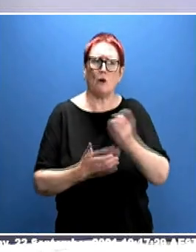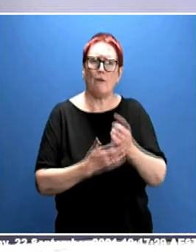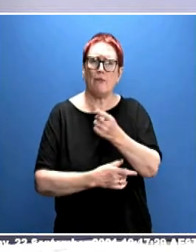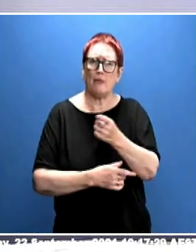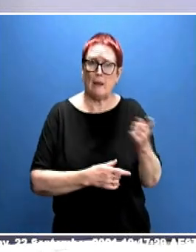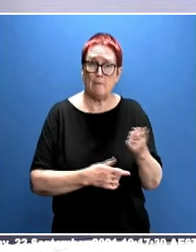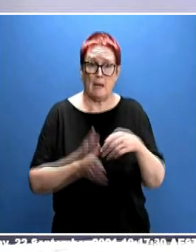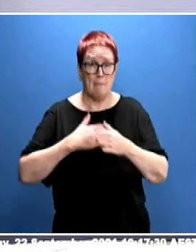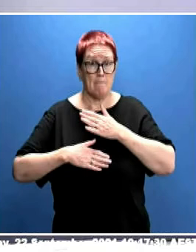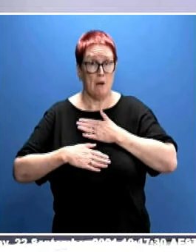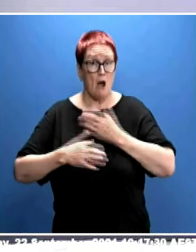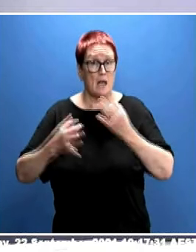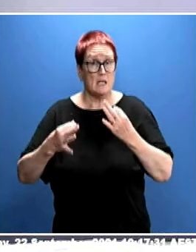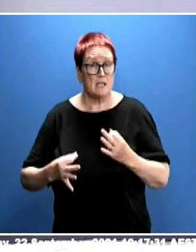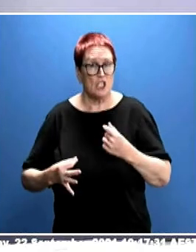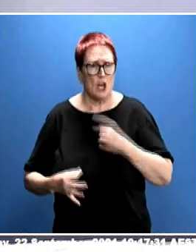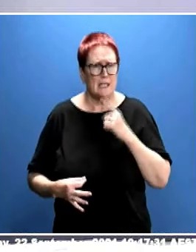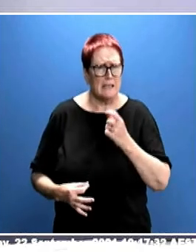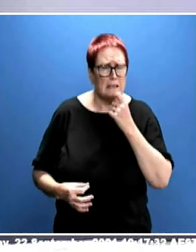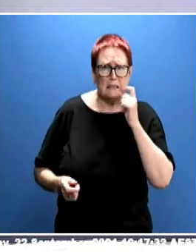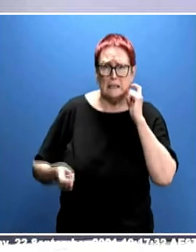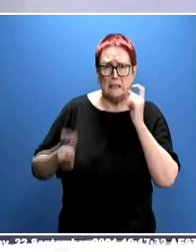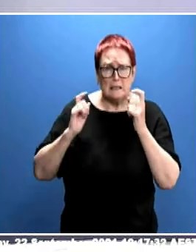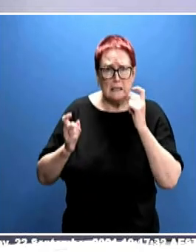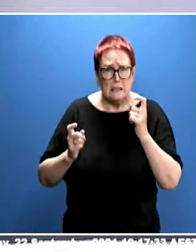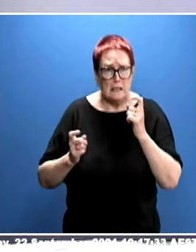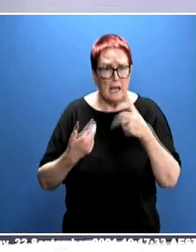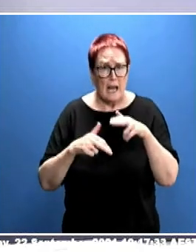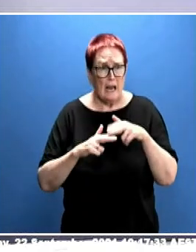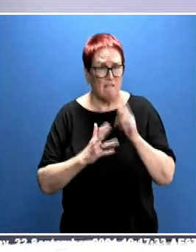In the judgment I expressed concern about the impact that notices that are